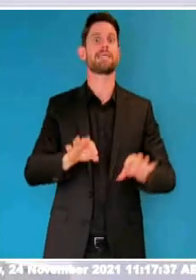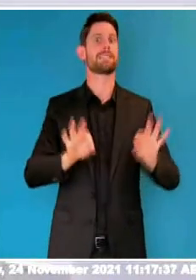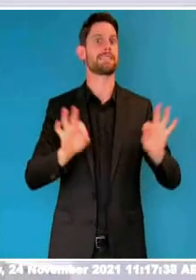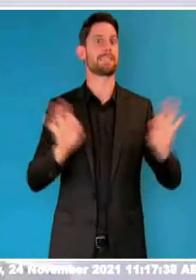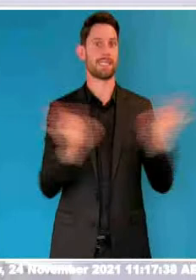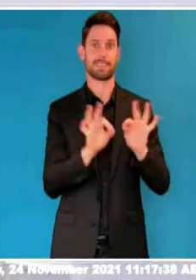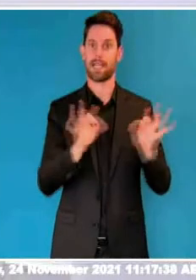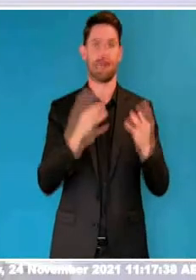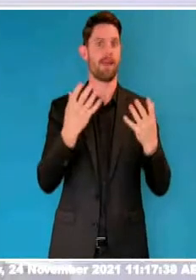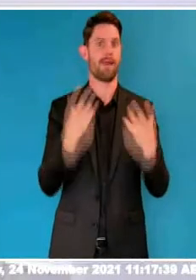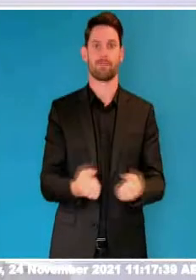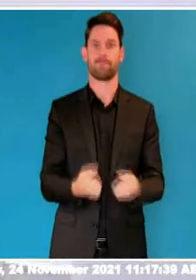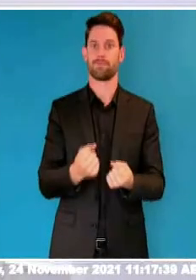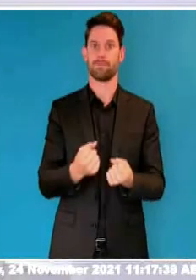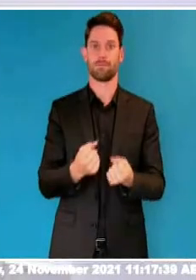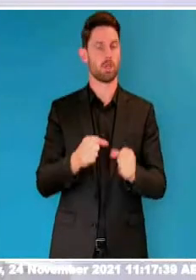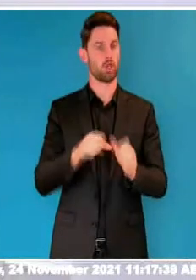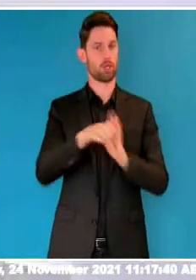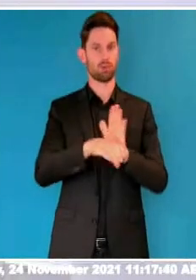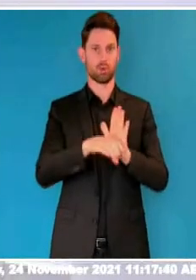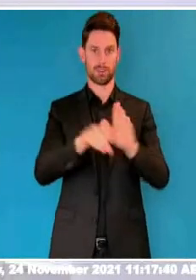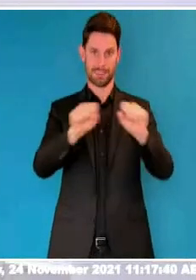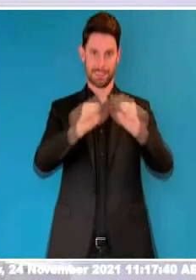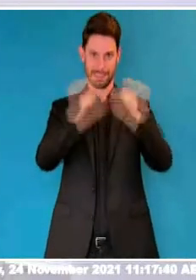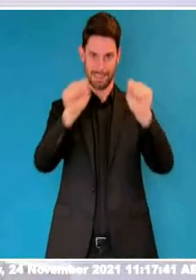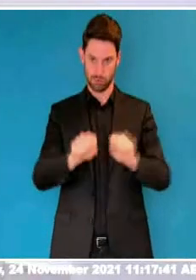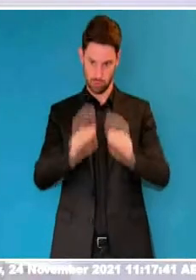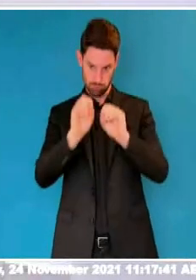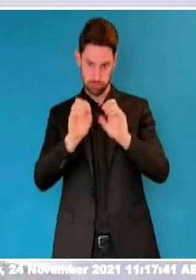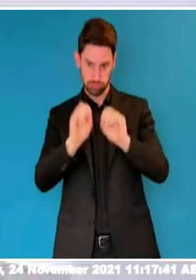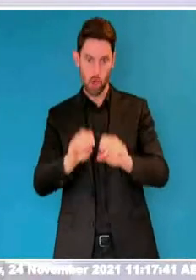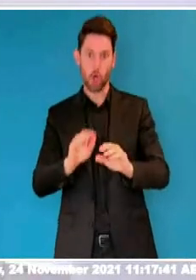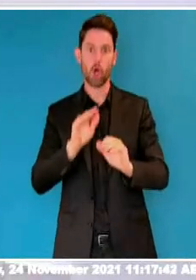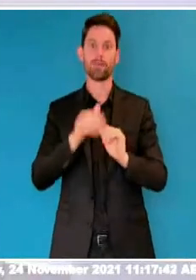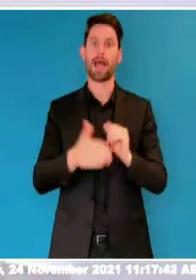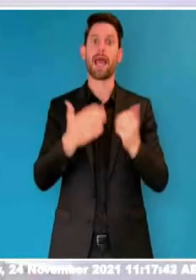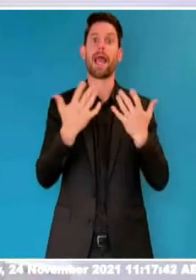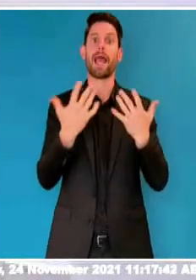database recording the number of employment adjustments requested and provided to people